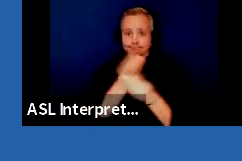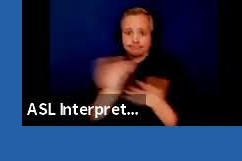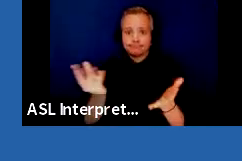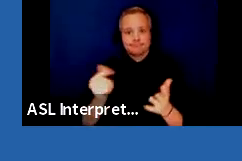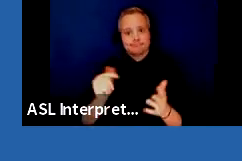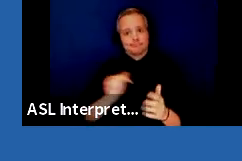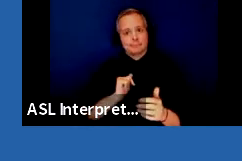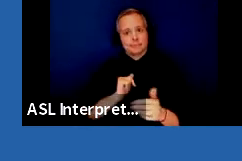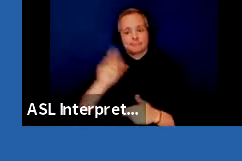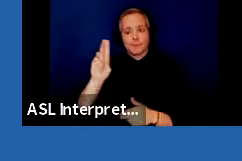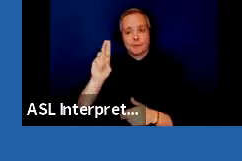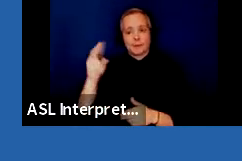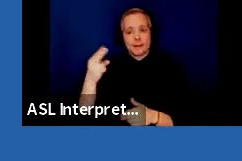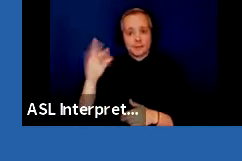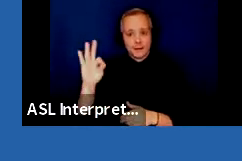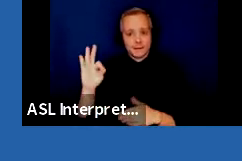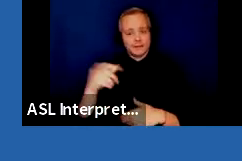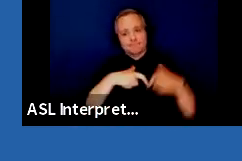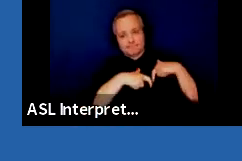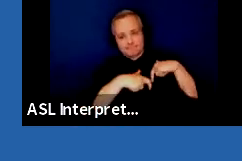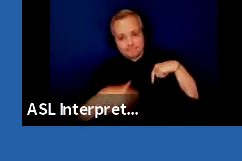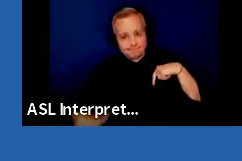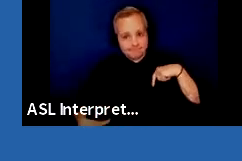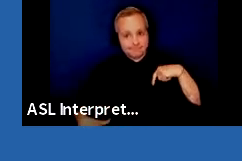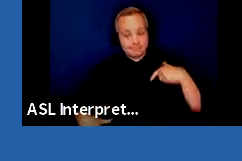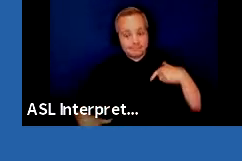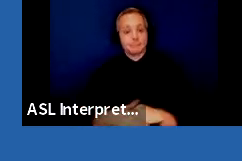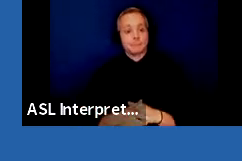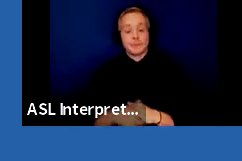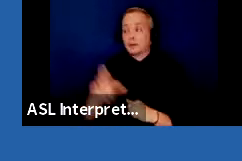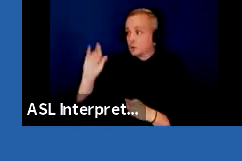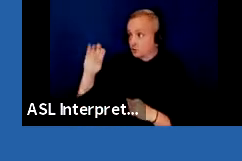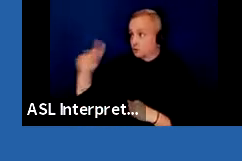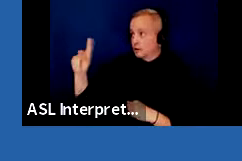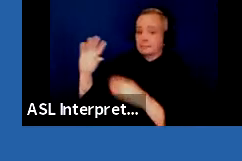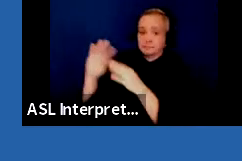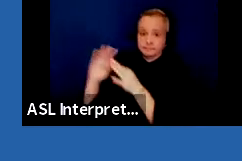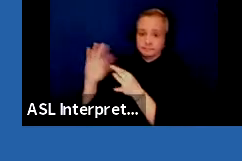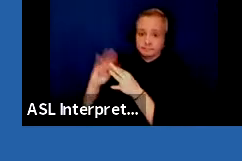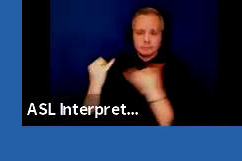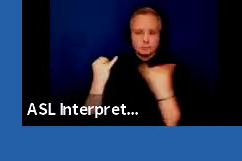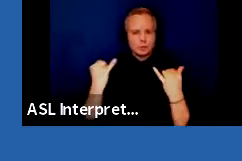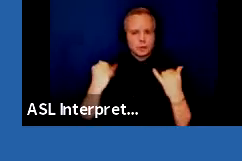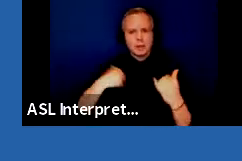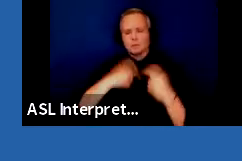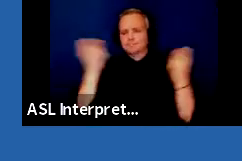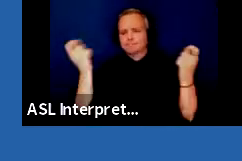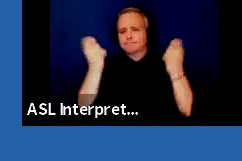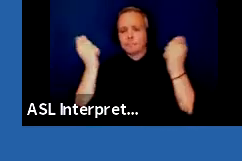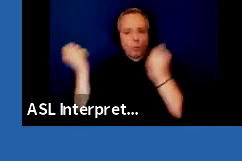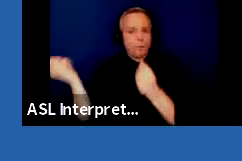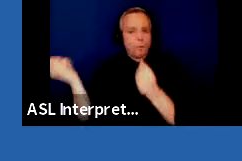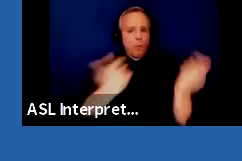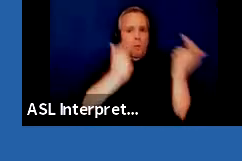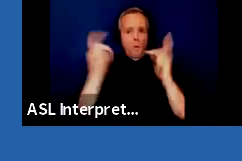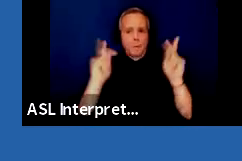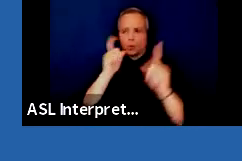AMBASSADOR. AS RICK MENTIONED, TODAY WE CAN CELEBRATE ALL PEOPLE WITH DISABILITIES, REFLECT ON YEARS